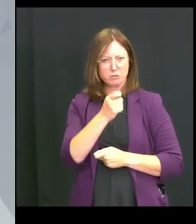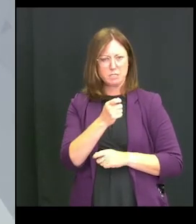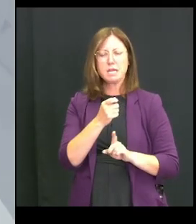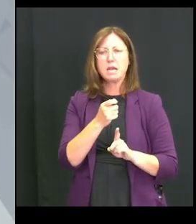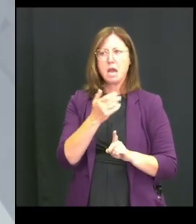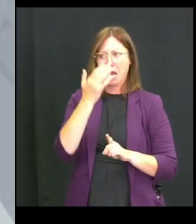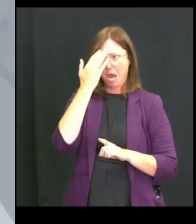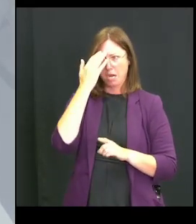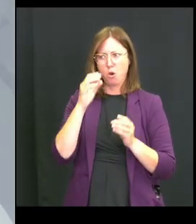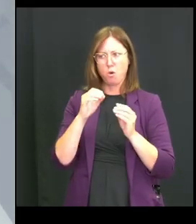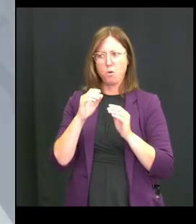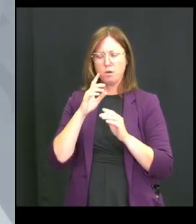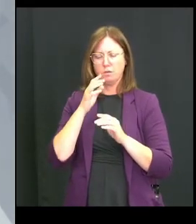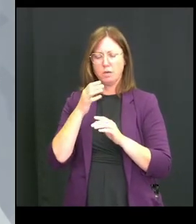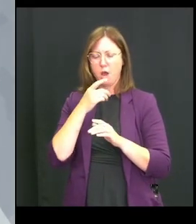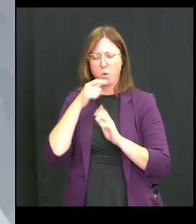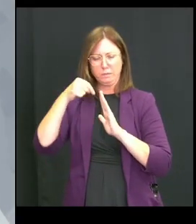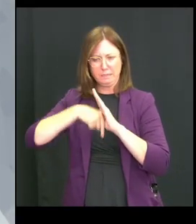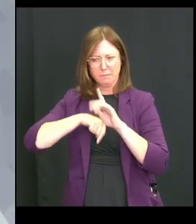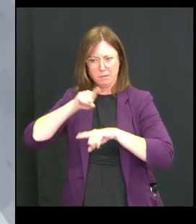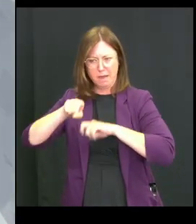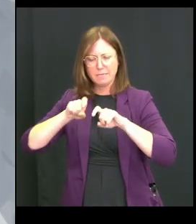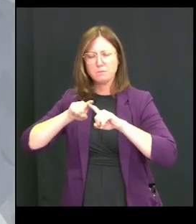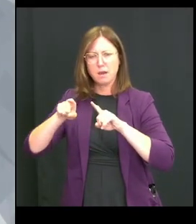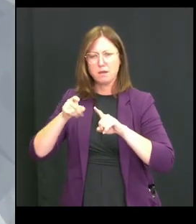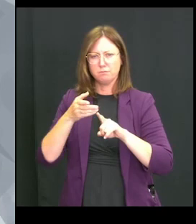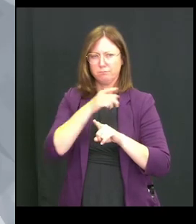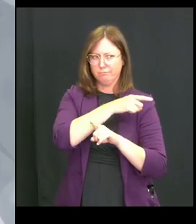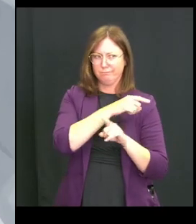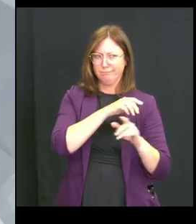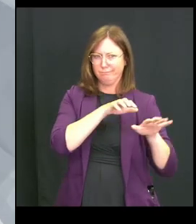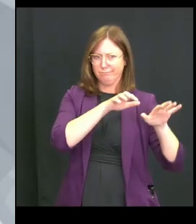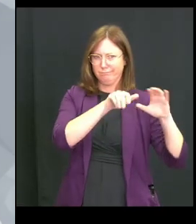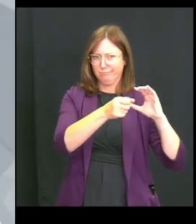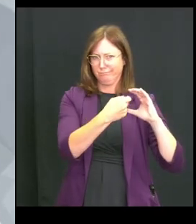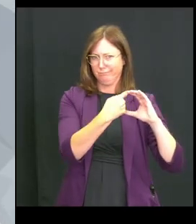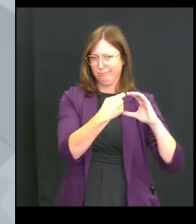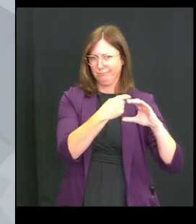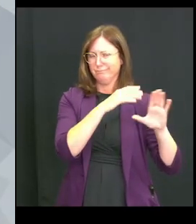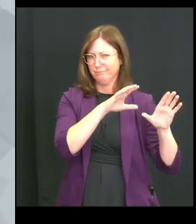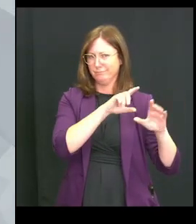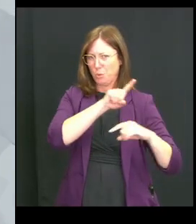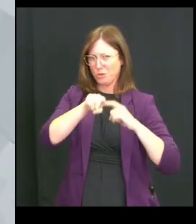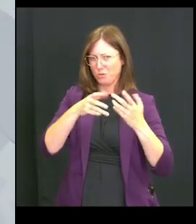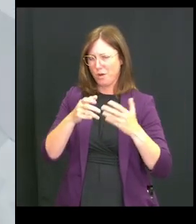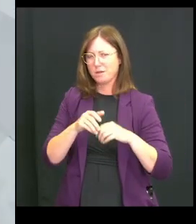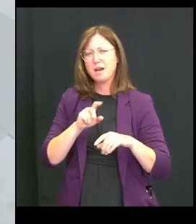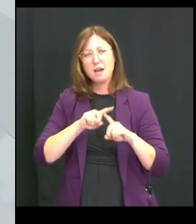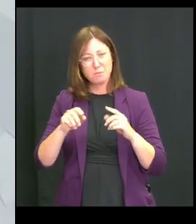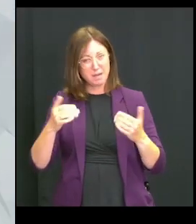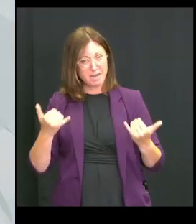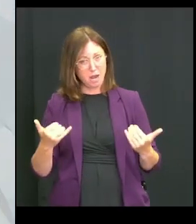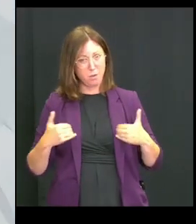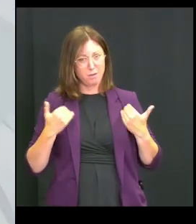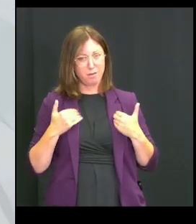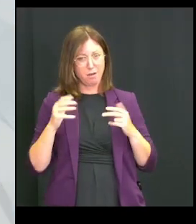I know we want to get to questions from the audience but you just mentioned younger people might be able to navigate social media better.